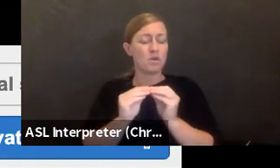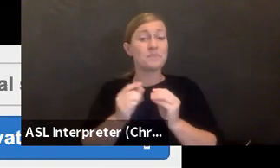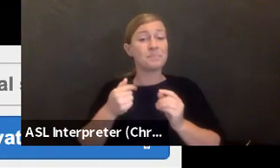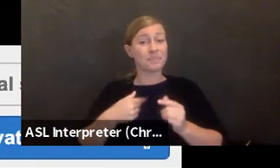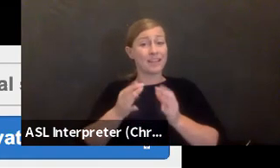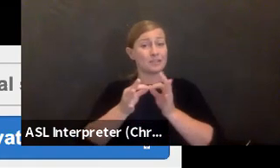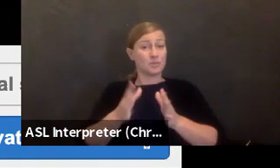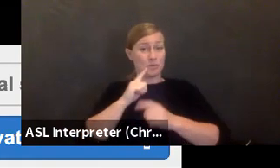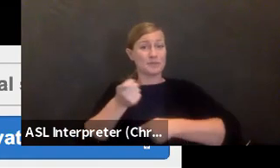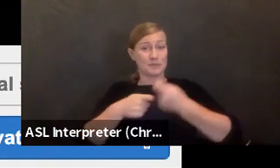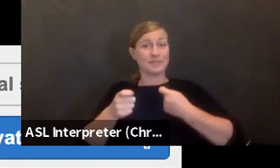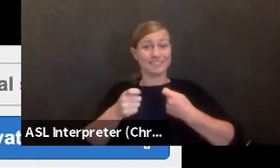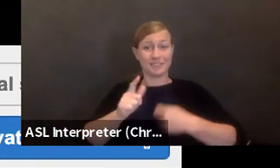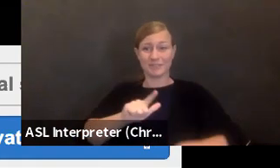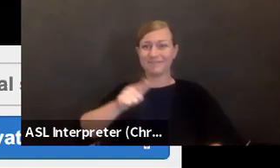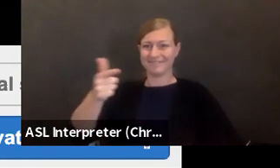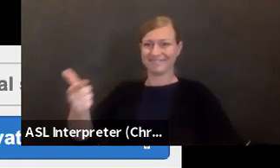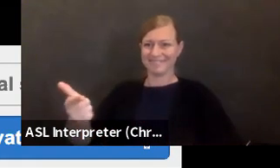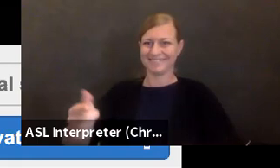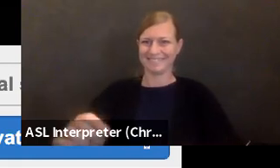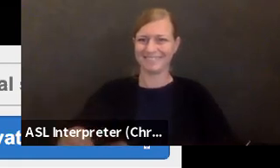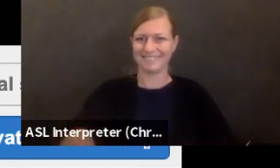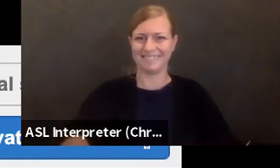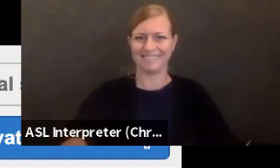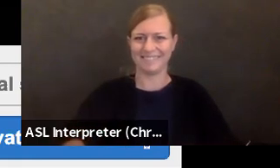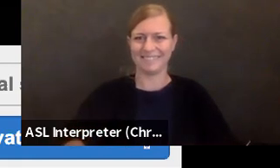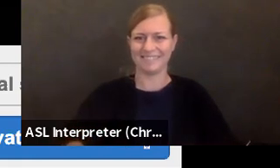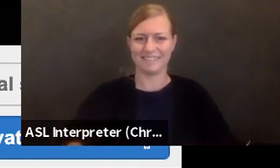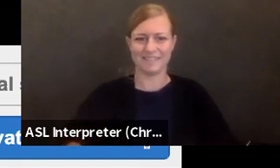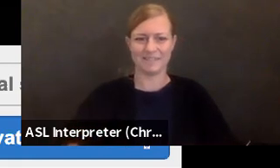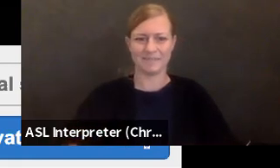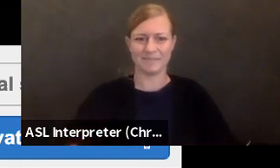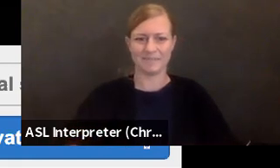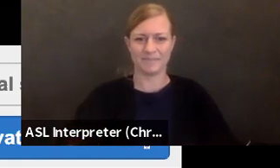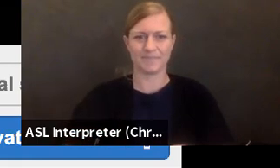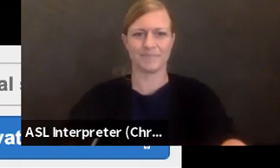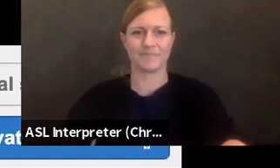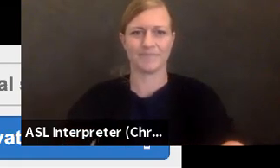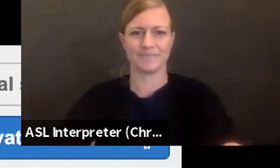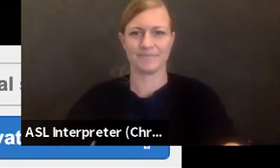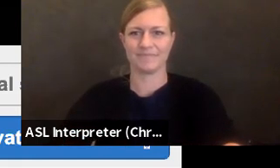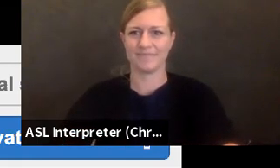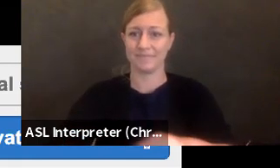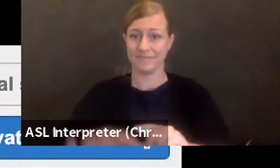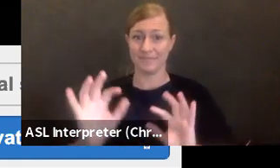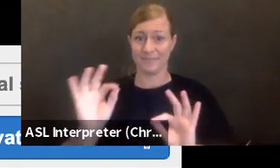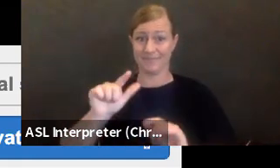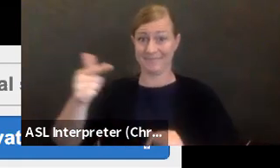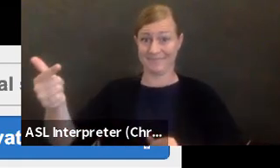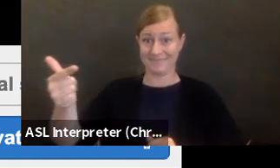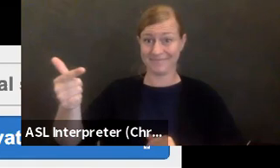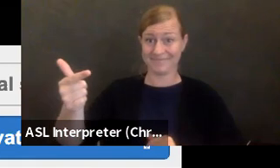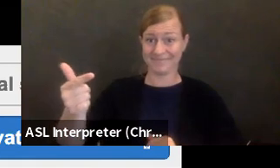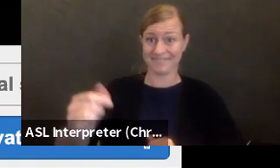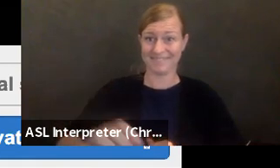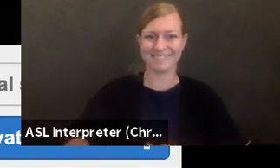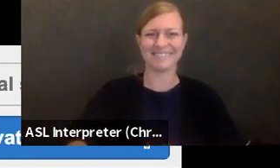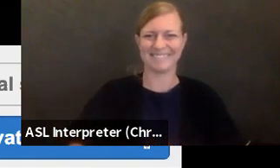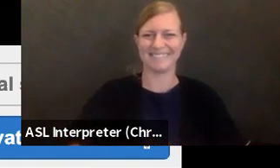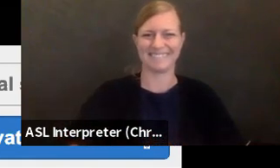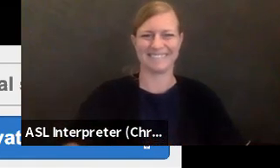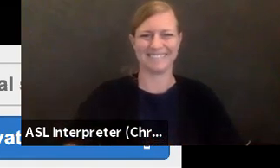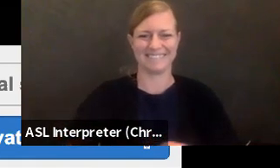I'm going to let this run for about 30 more seconds.